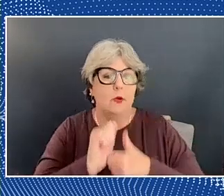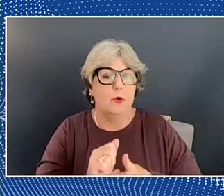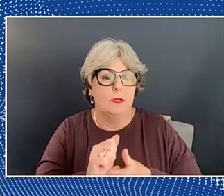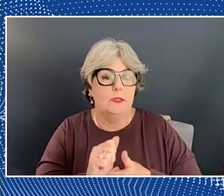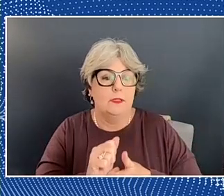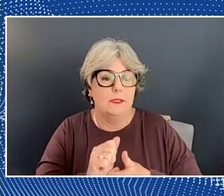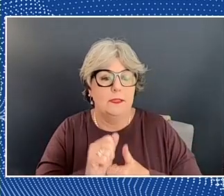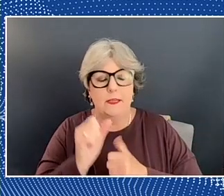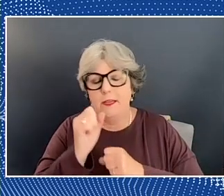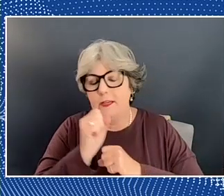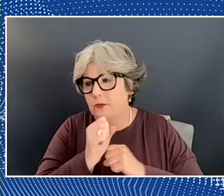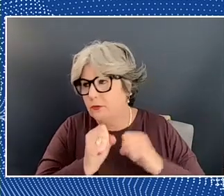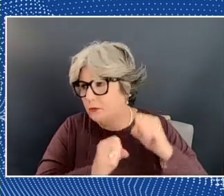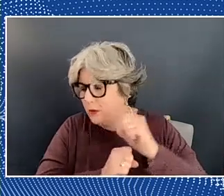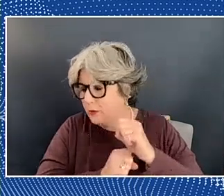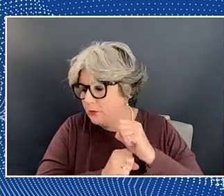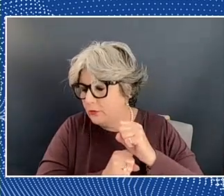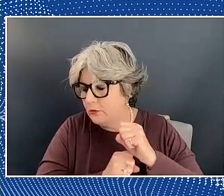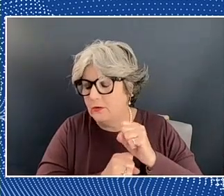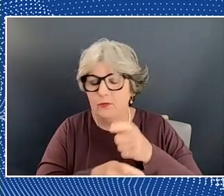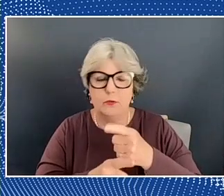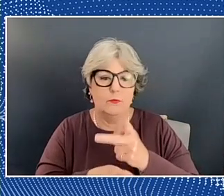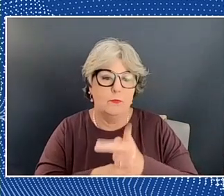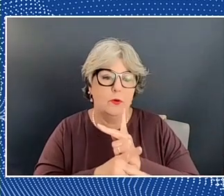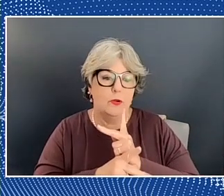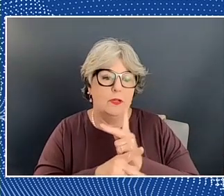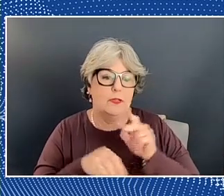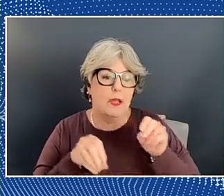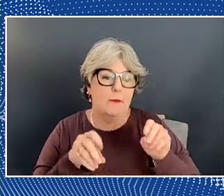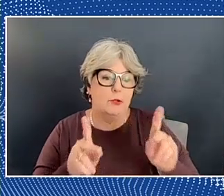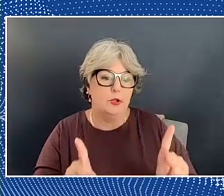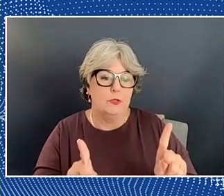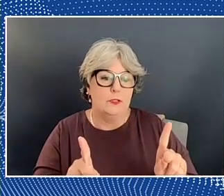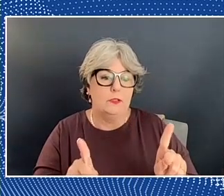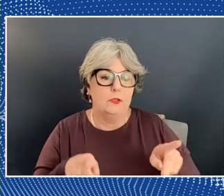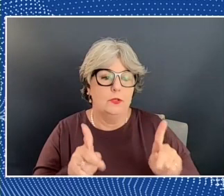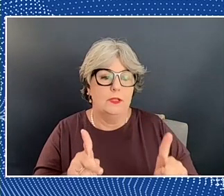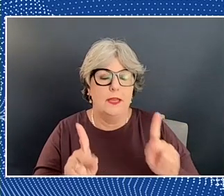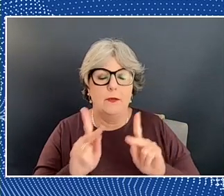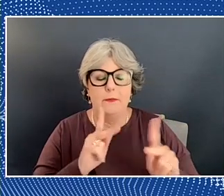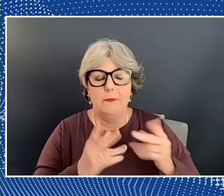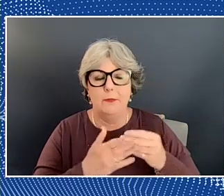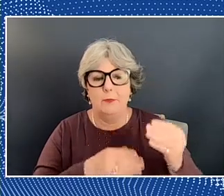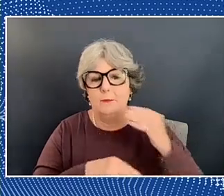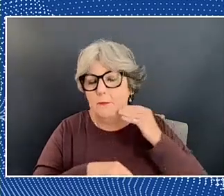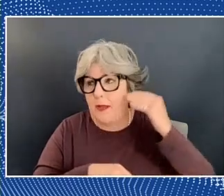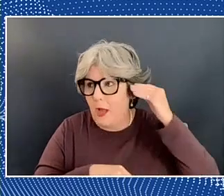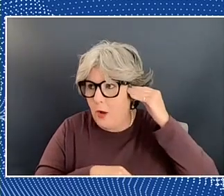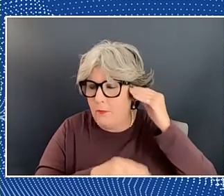paradigm shift to mortgage lending may provide an opportunity to enable home ownership. More specifically, traditional